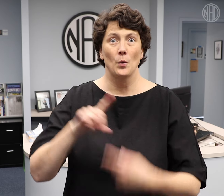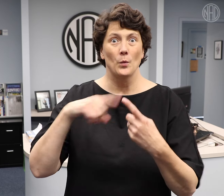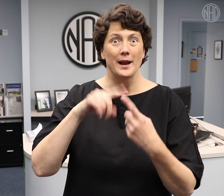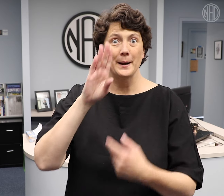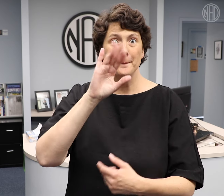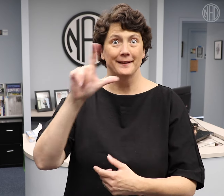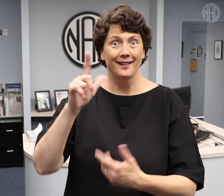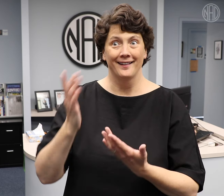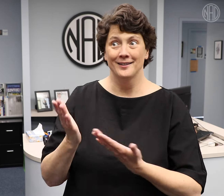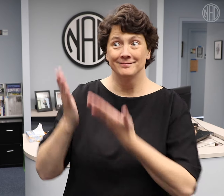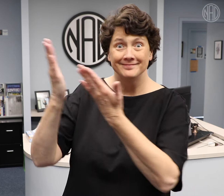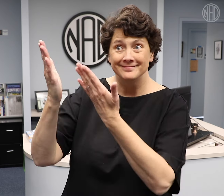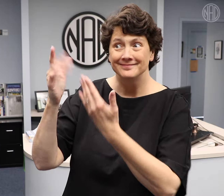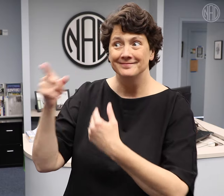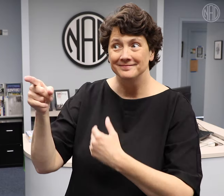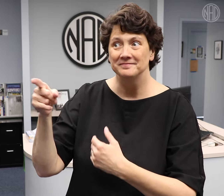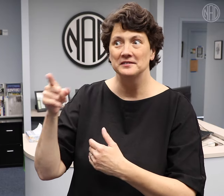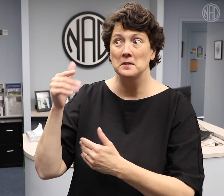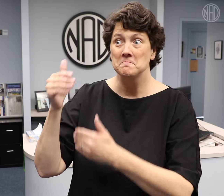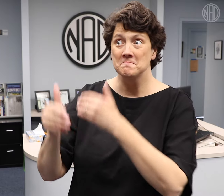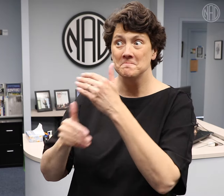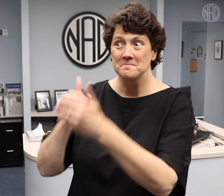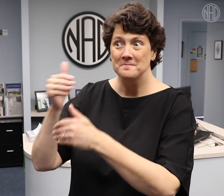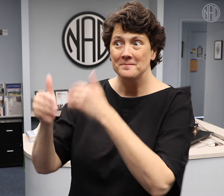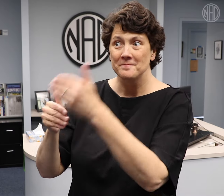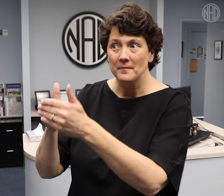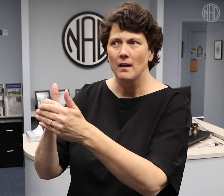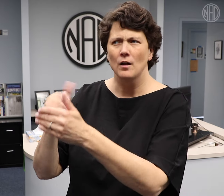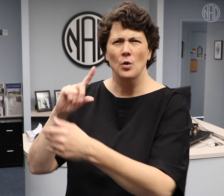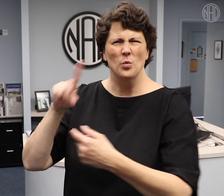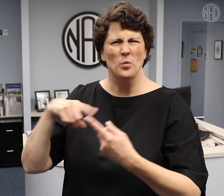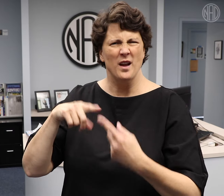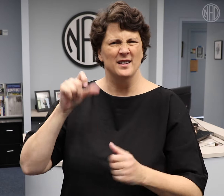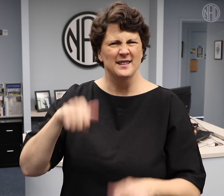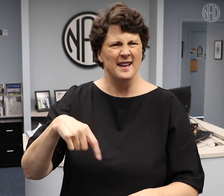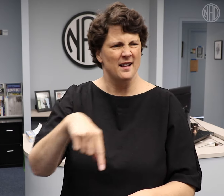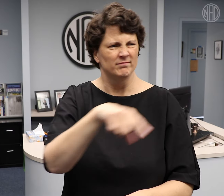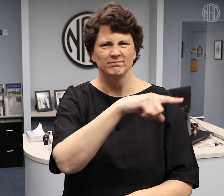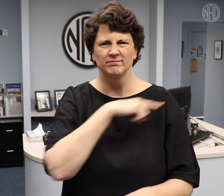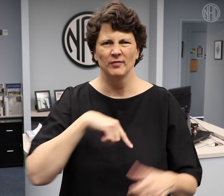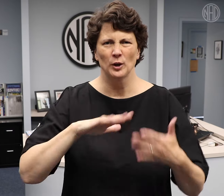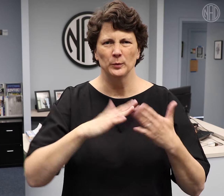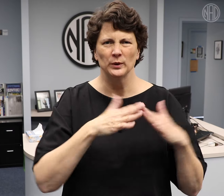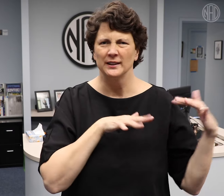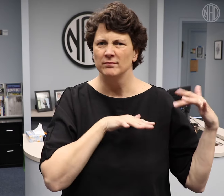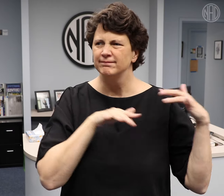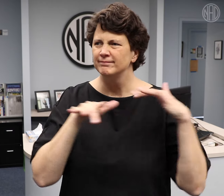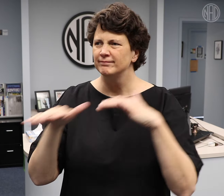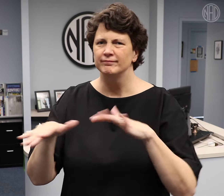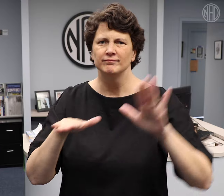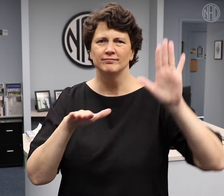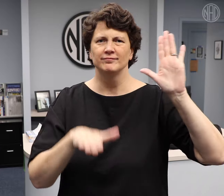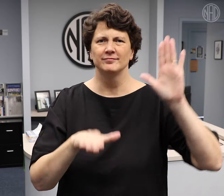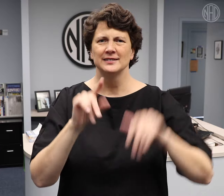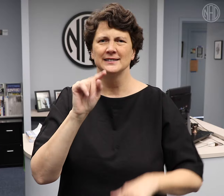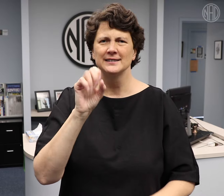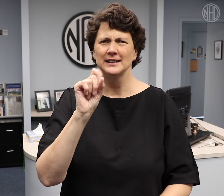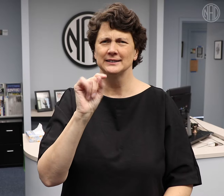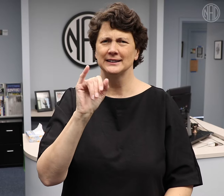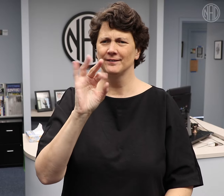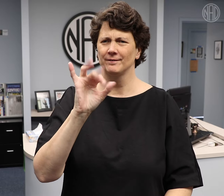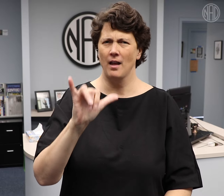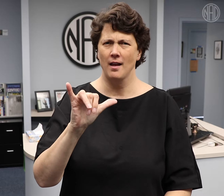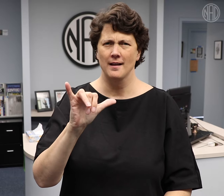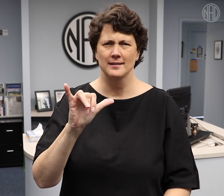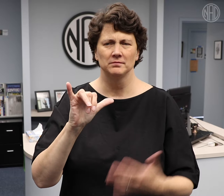When is a good time for the community gather and testify for a proposal?